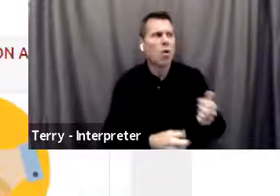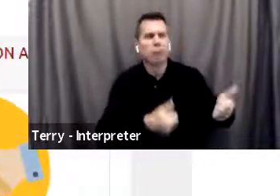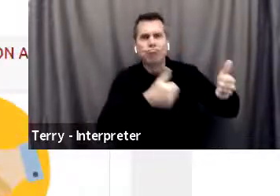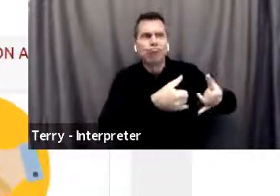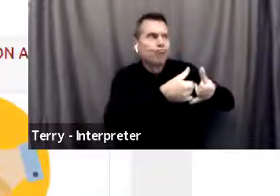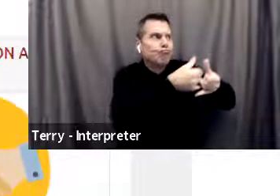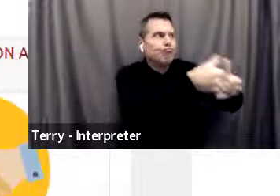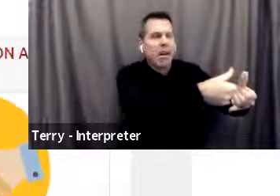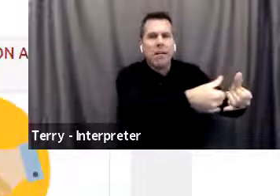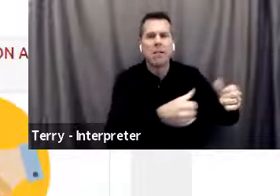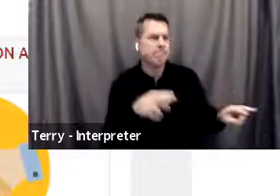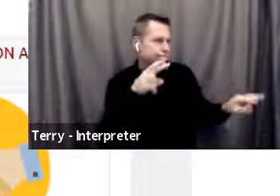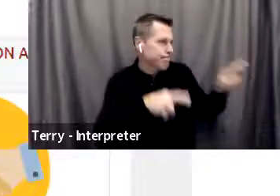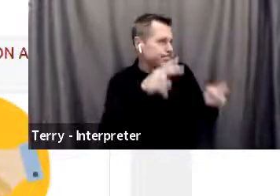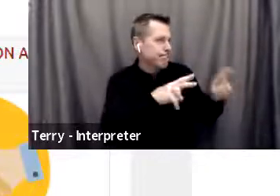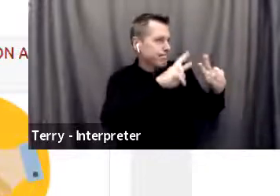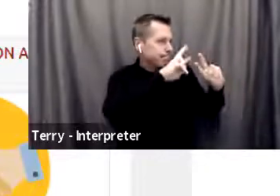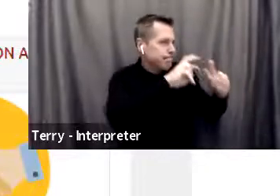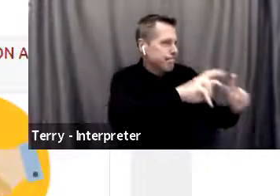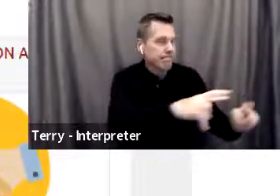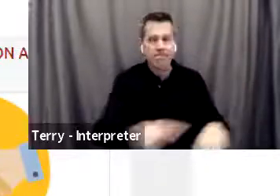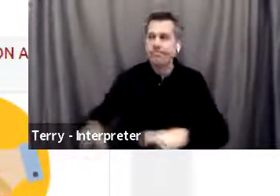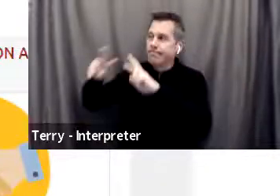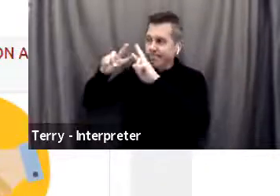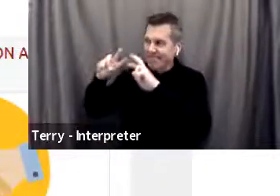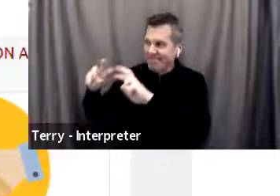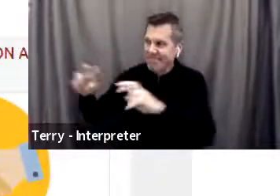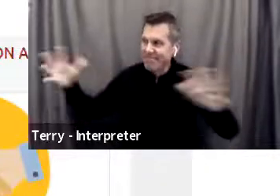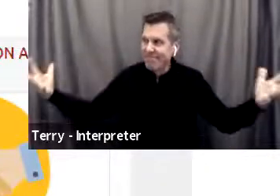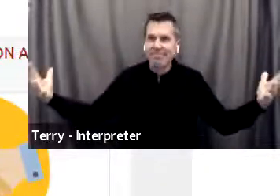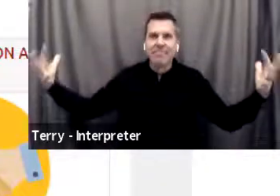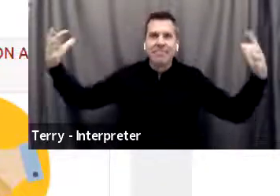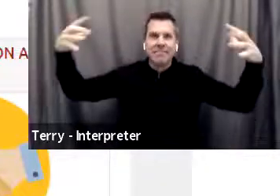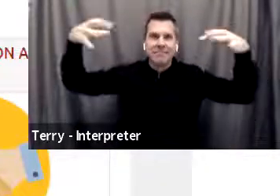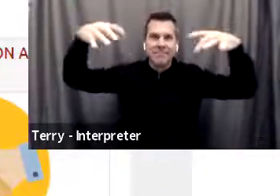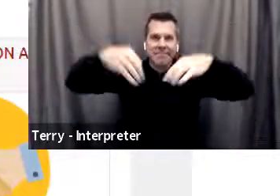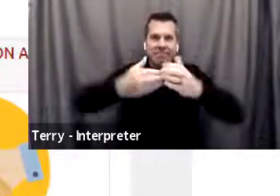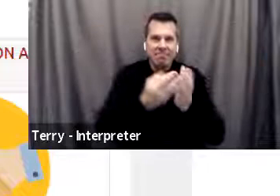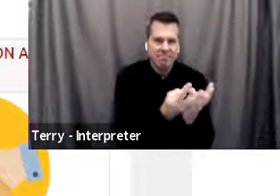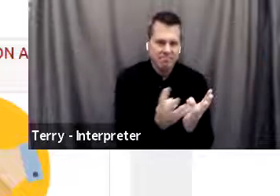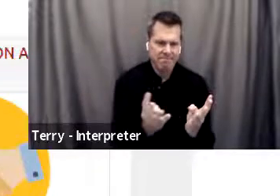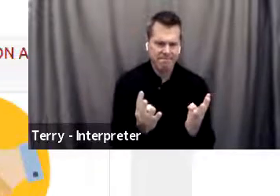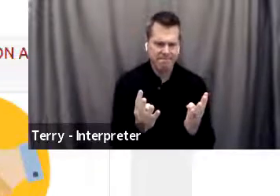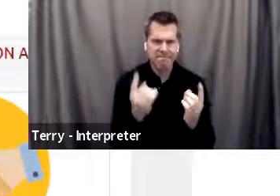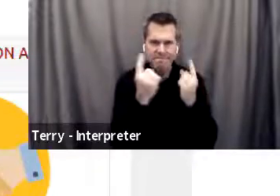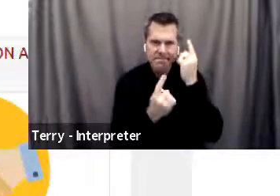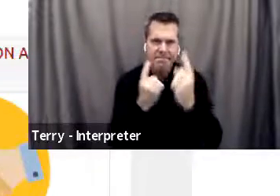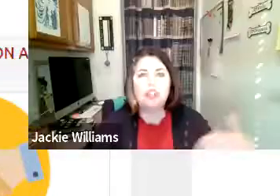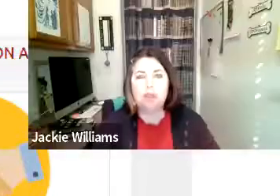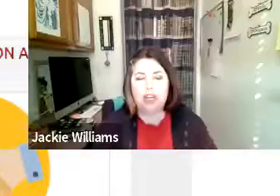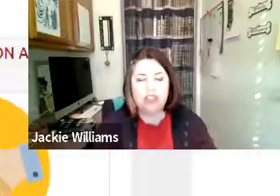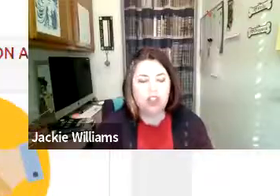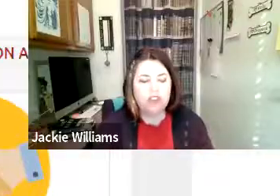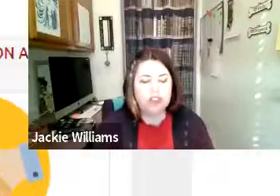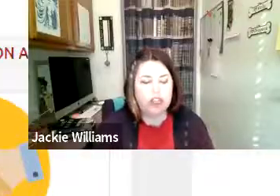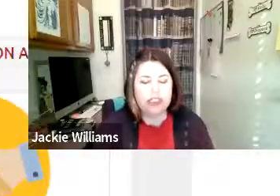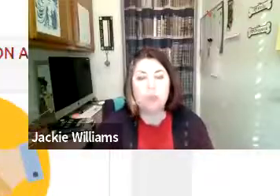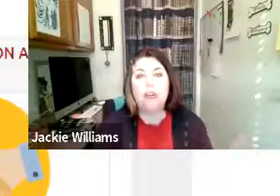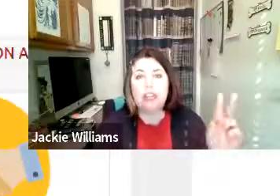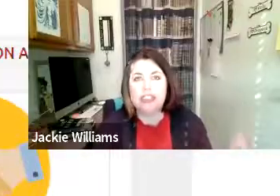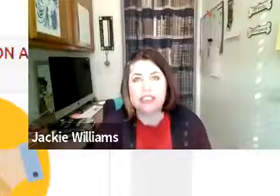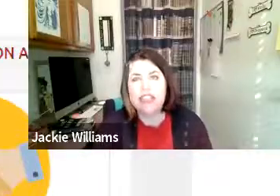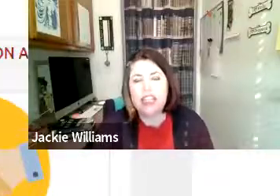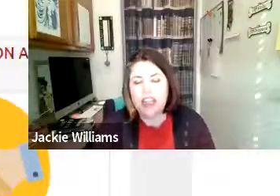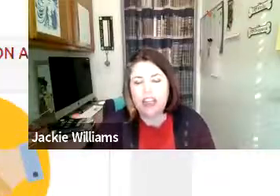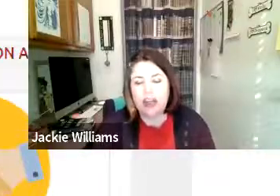all of the different things that they were doing it as part of a first year experience all of the different experiences that they